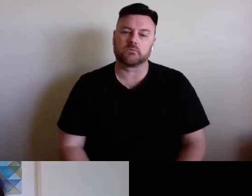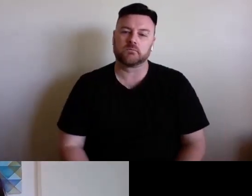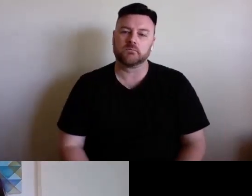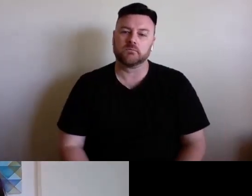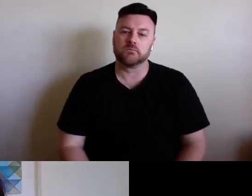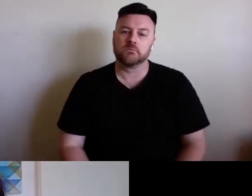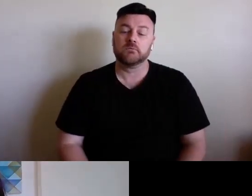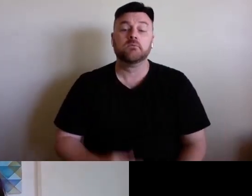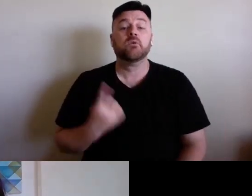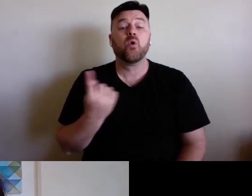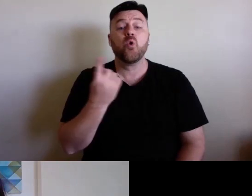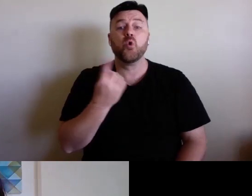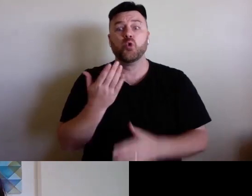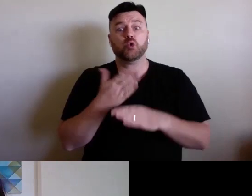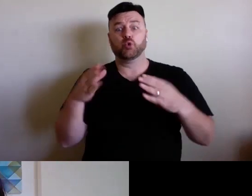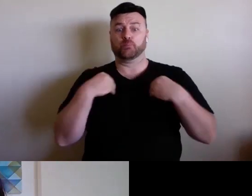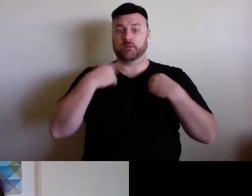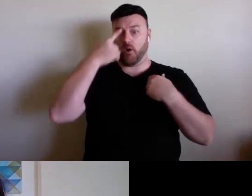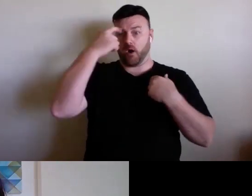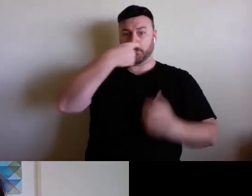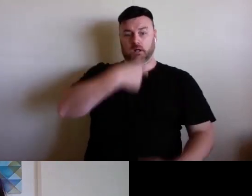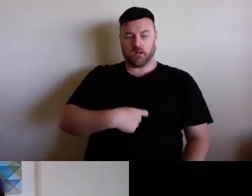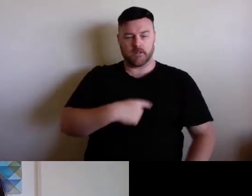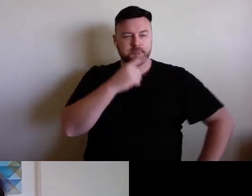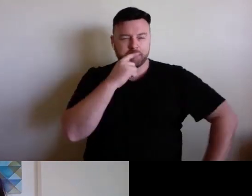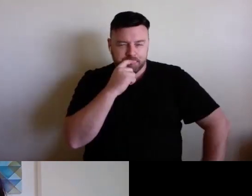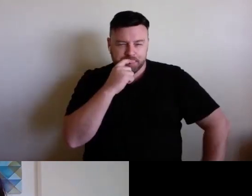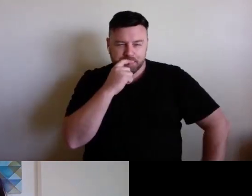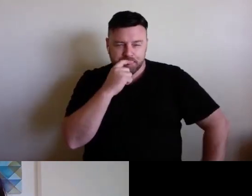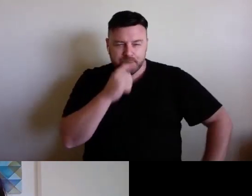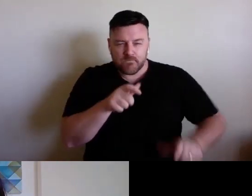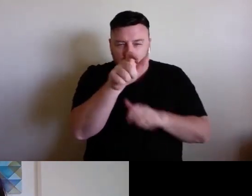there? What are the technology trends? What's unique about me, my